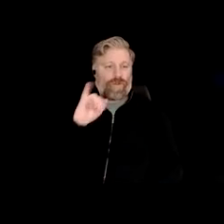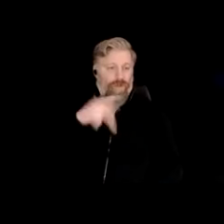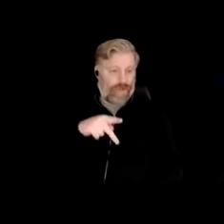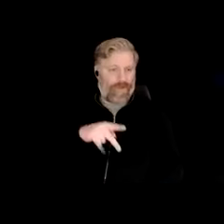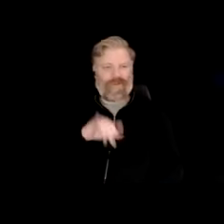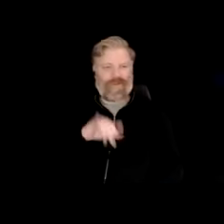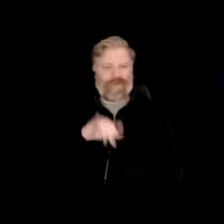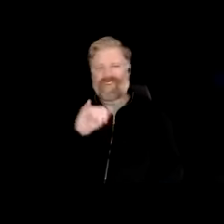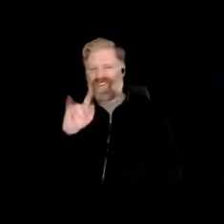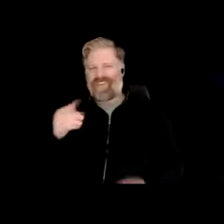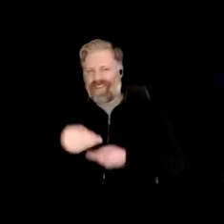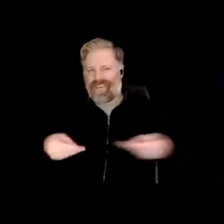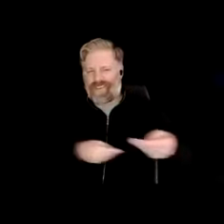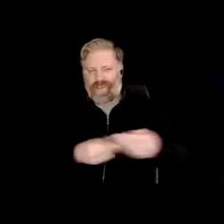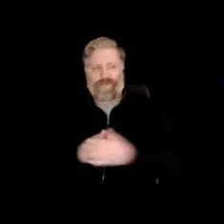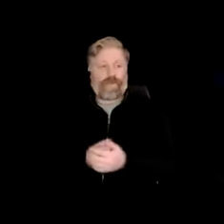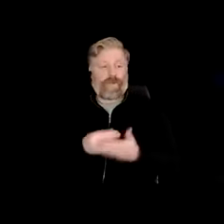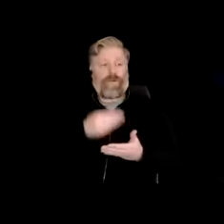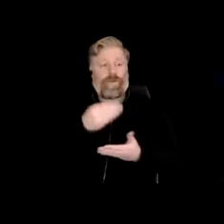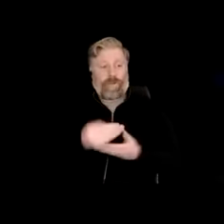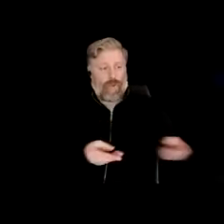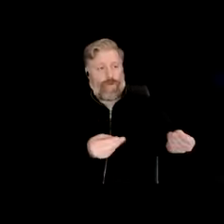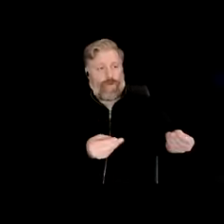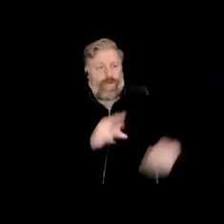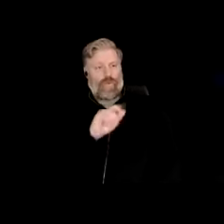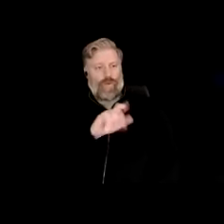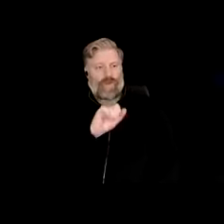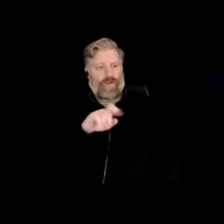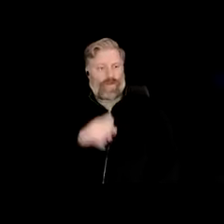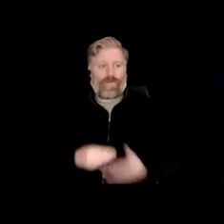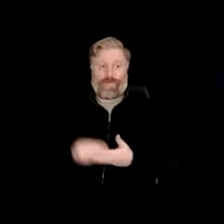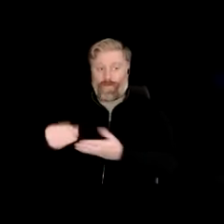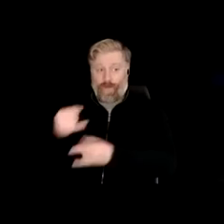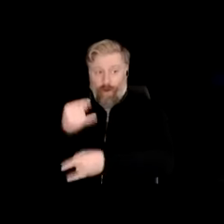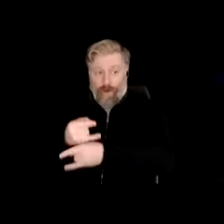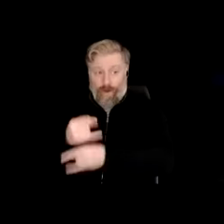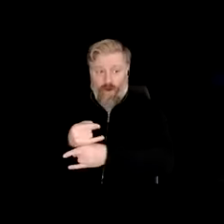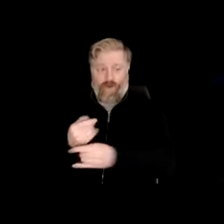purchase of alcoholic beverages or to pay associated costs, development of endowments,